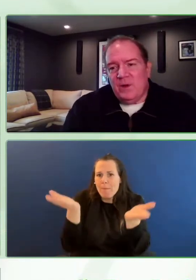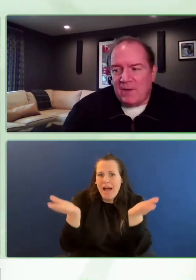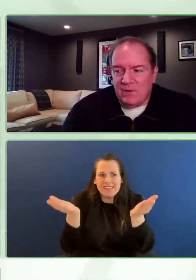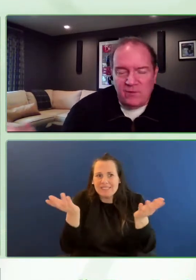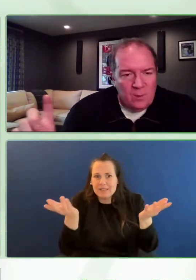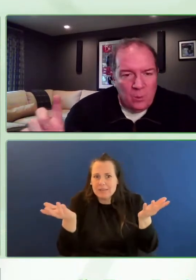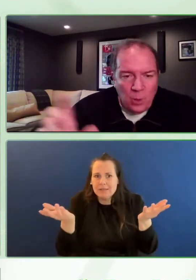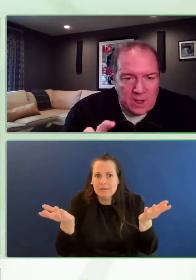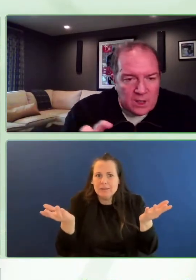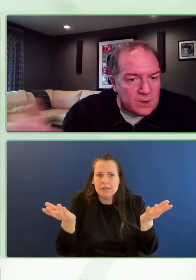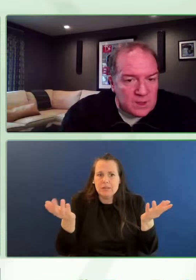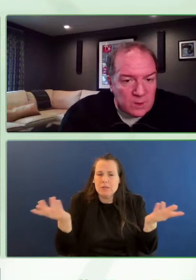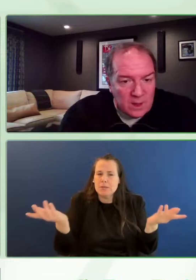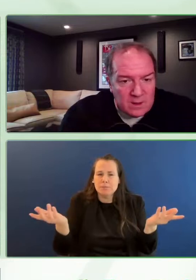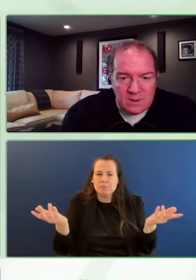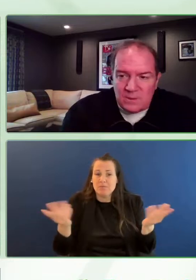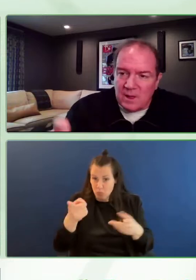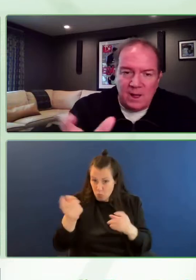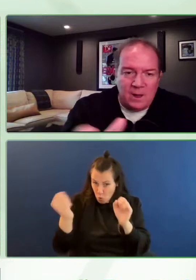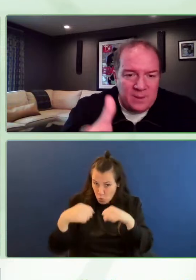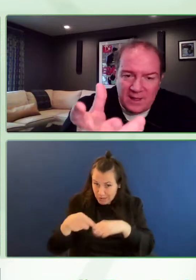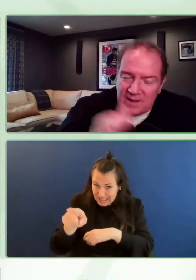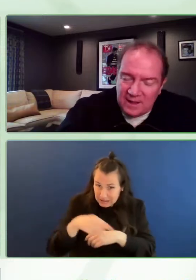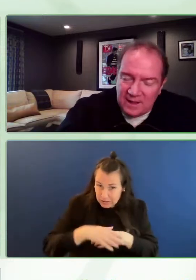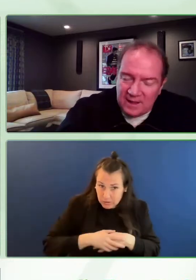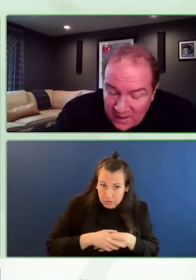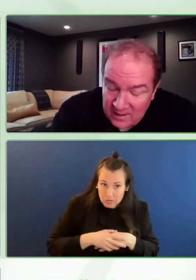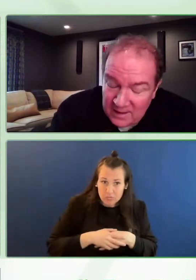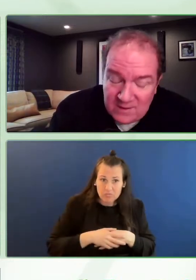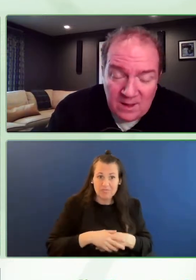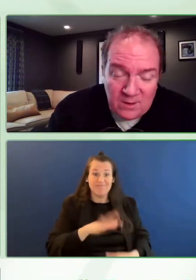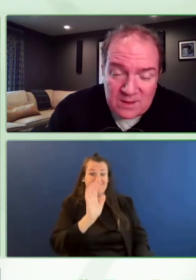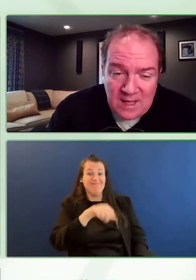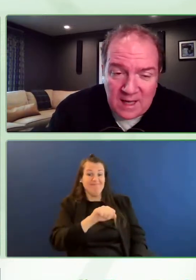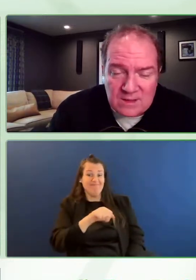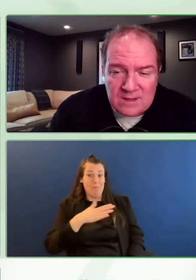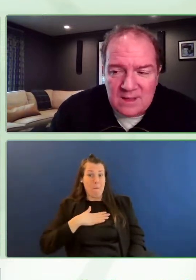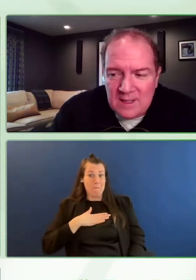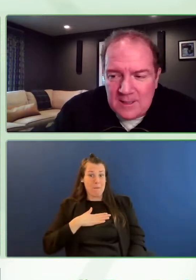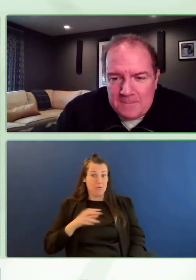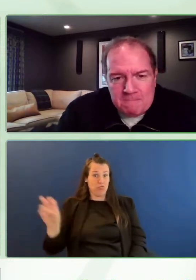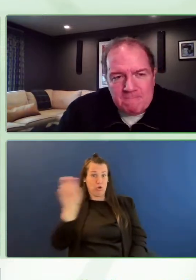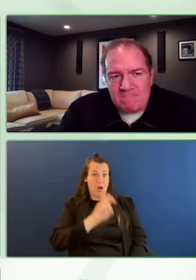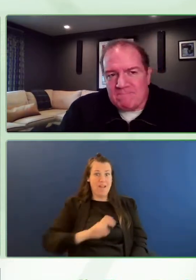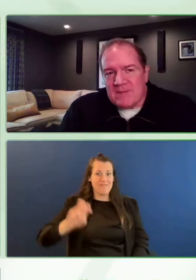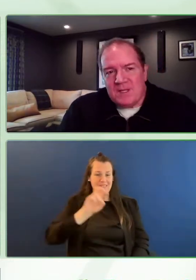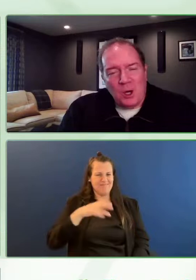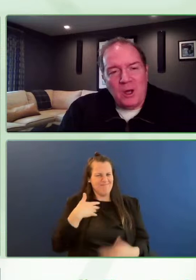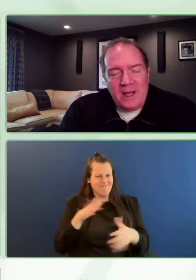If you travel from one country to another, and frankly here in the states, you're going